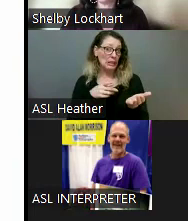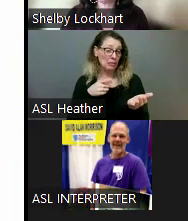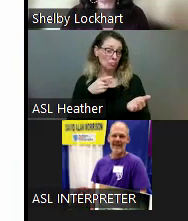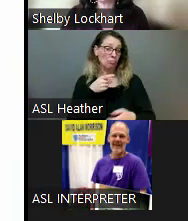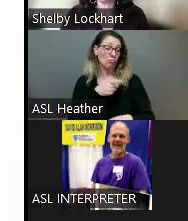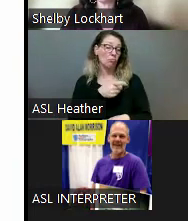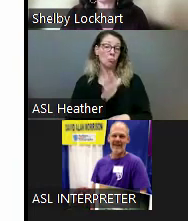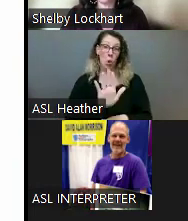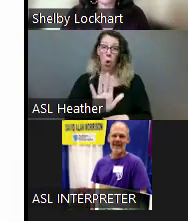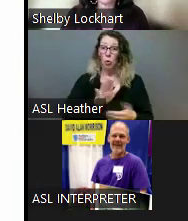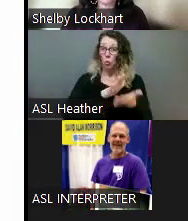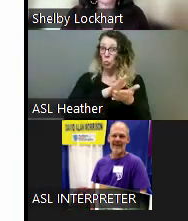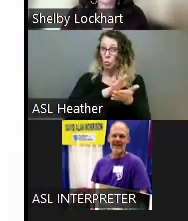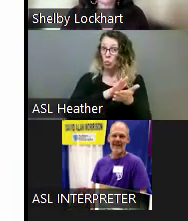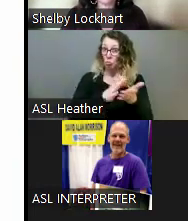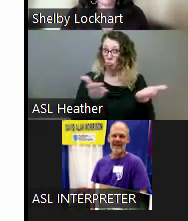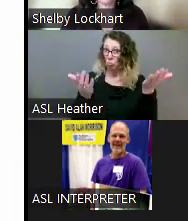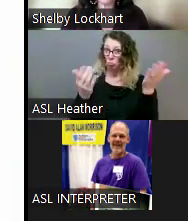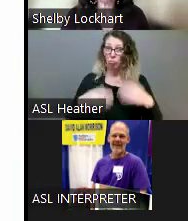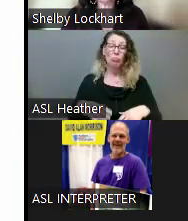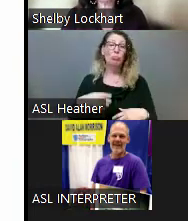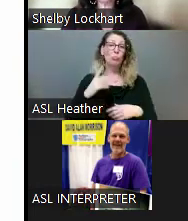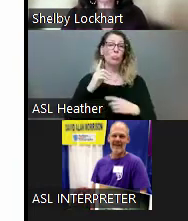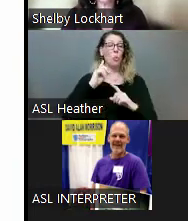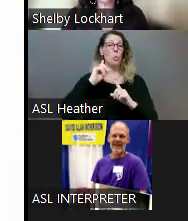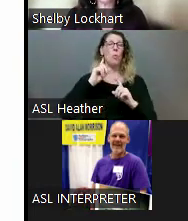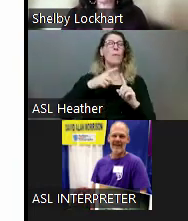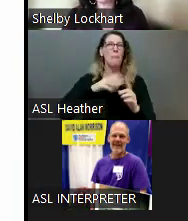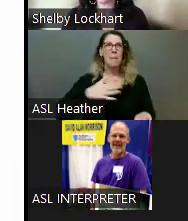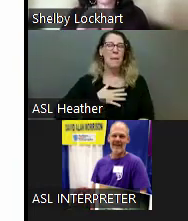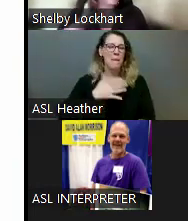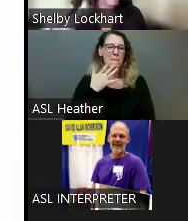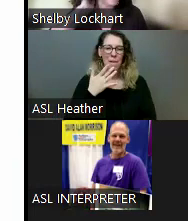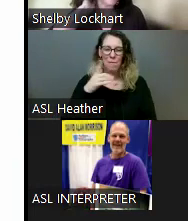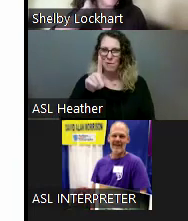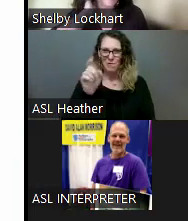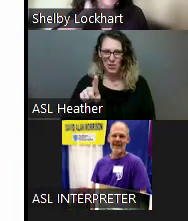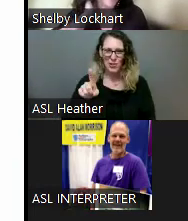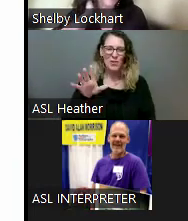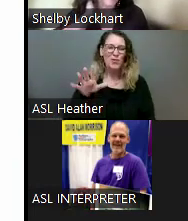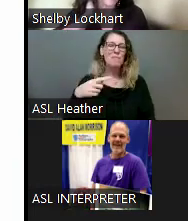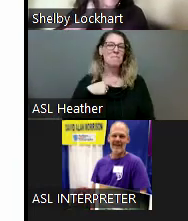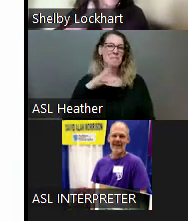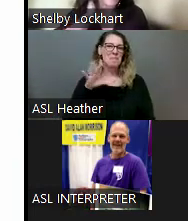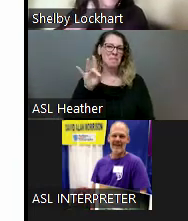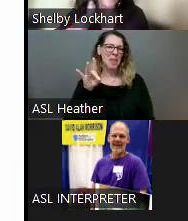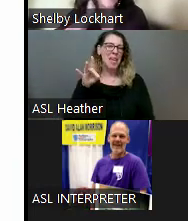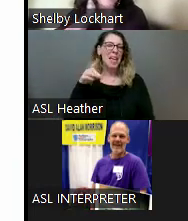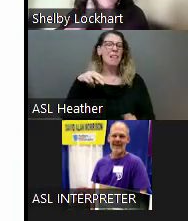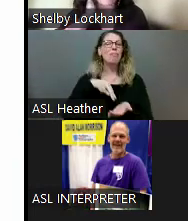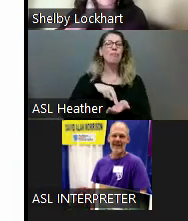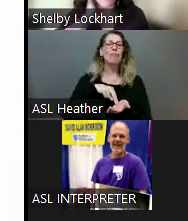your school right? When my favorite question, I sat in some 9th grade hallways day after day